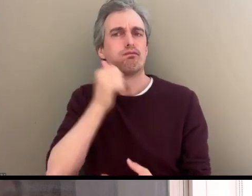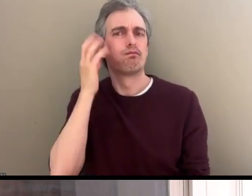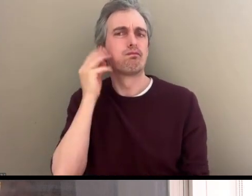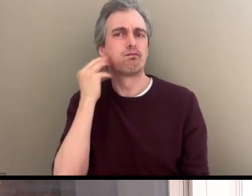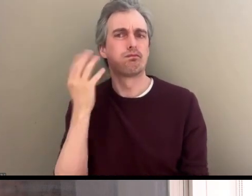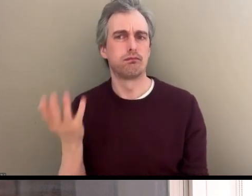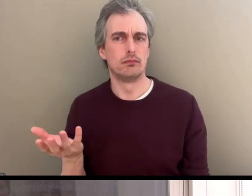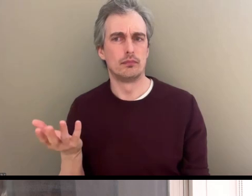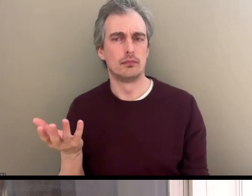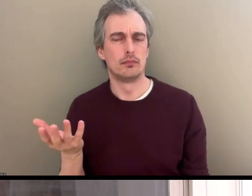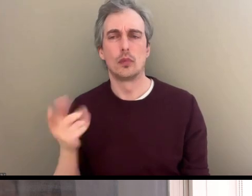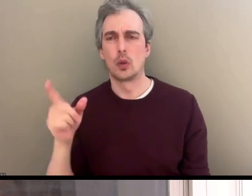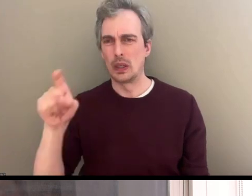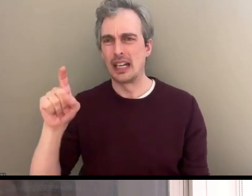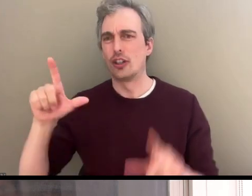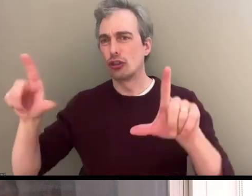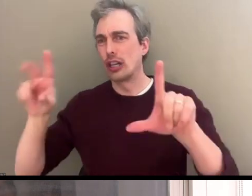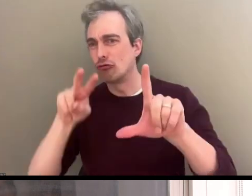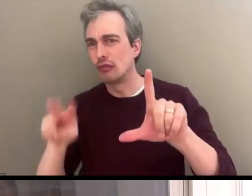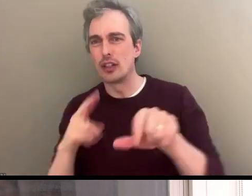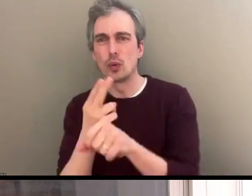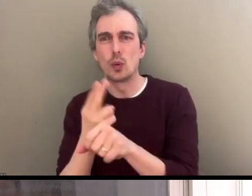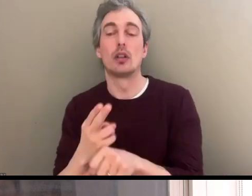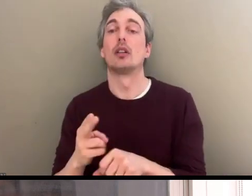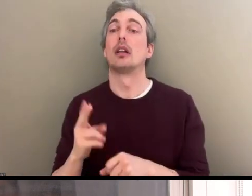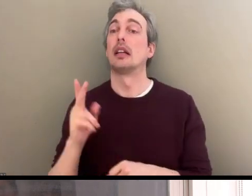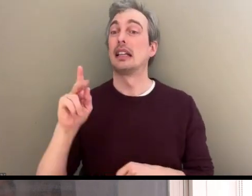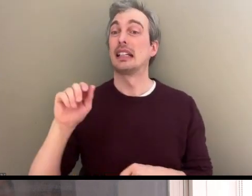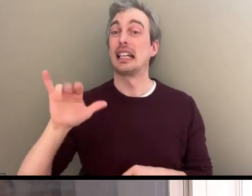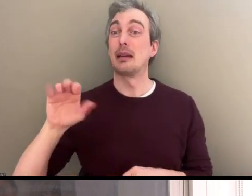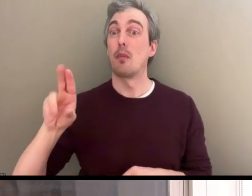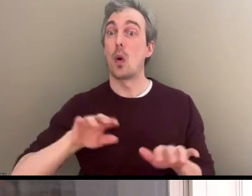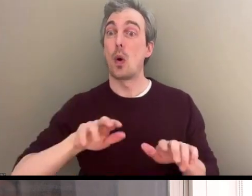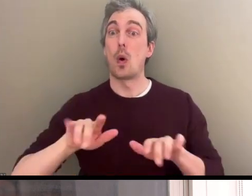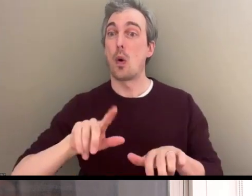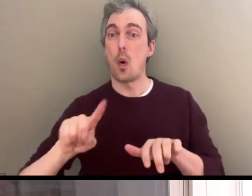You need keyboard only users. You should have a comprehensive testing if you can.